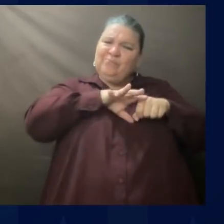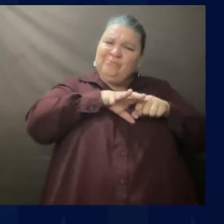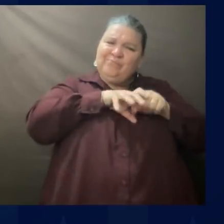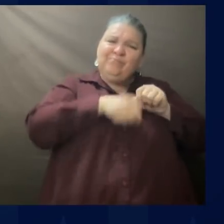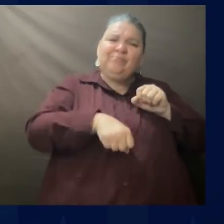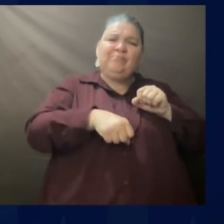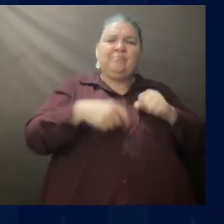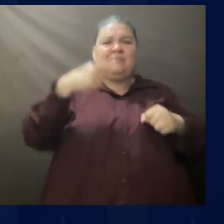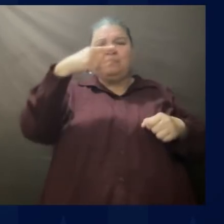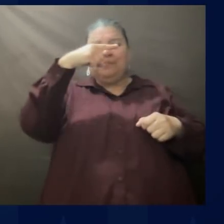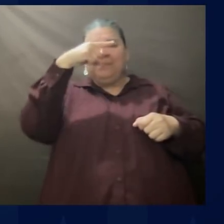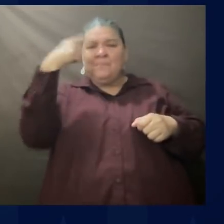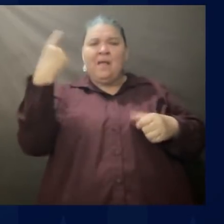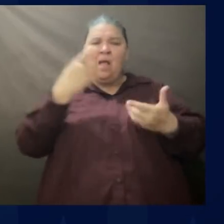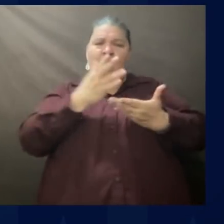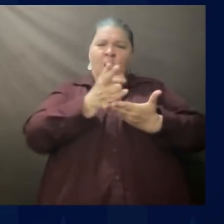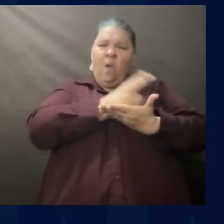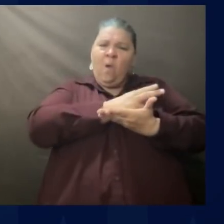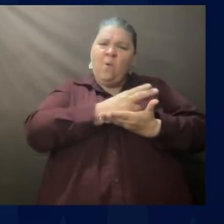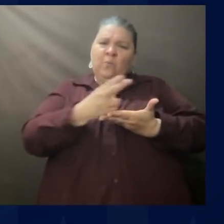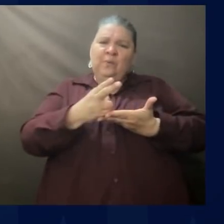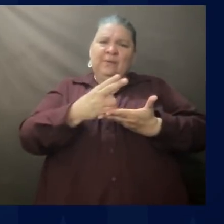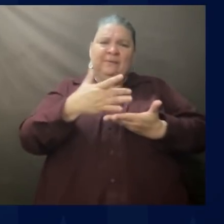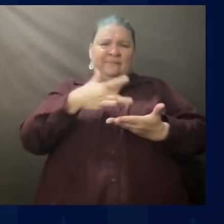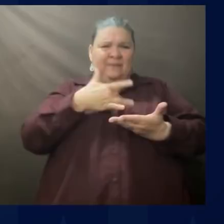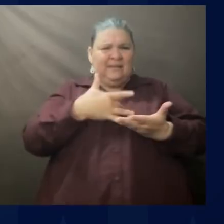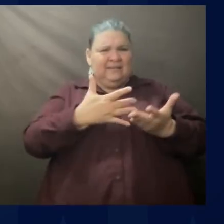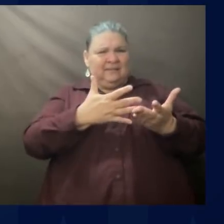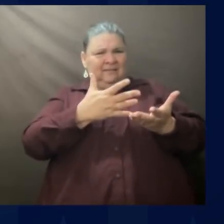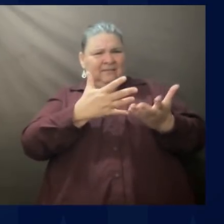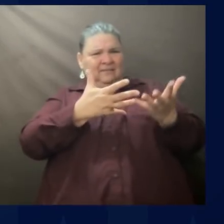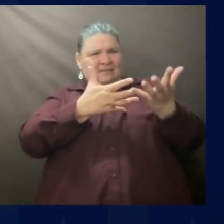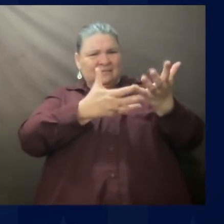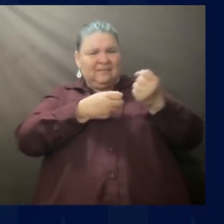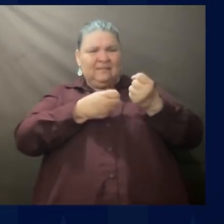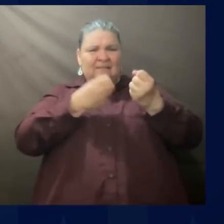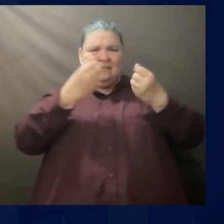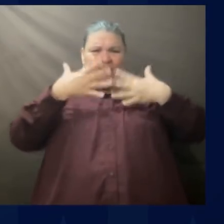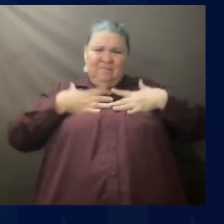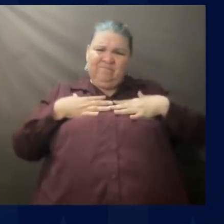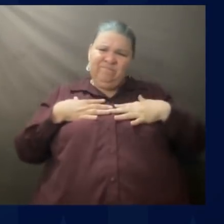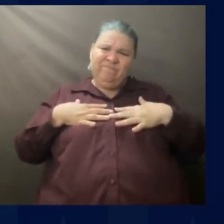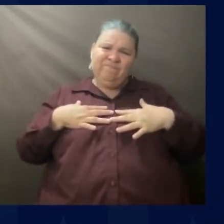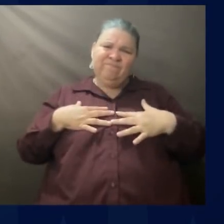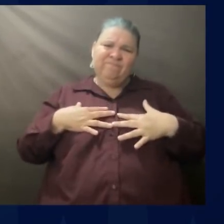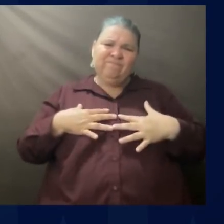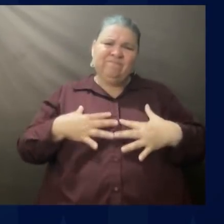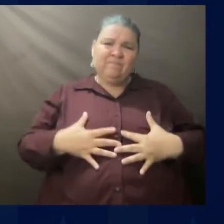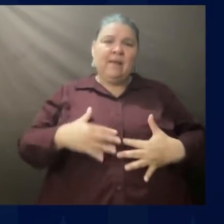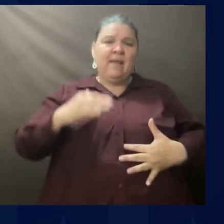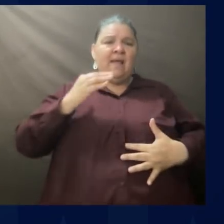As I said, seven years ago today, our son, Major Beau Biden, took his last breath at Walter Reed.